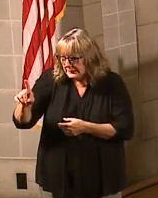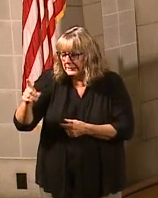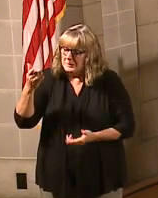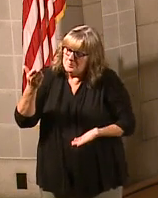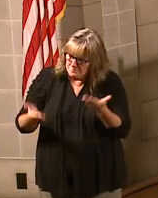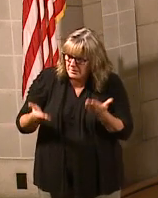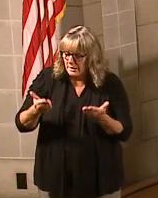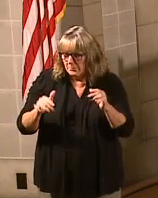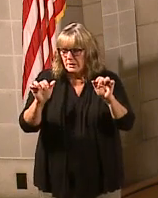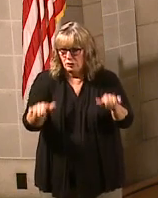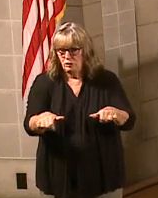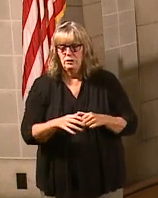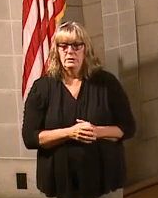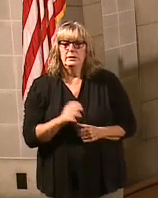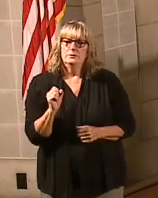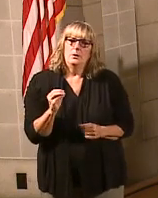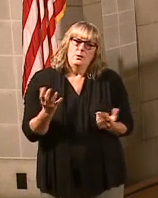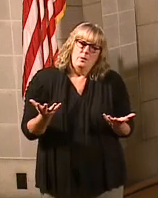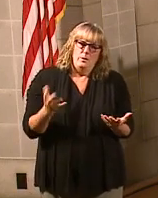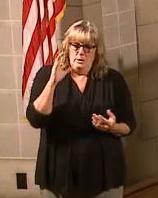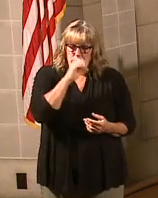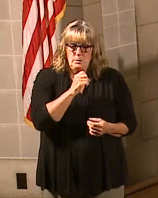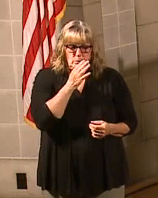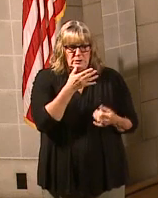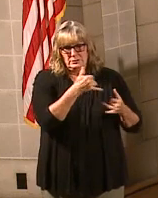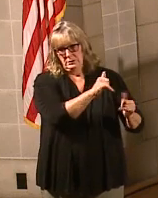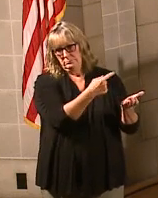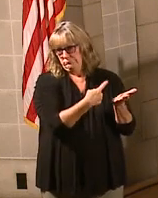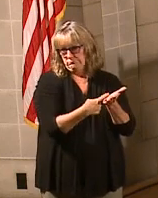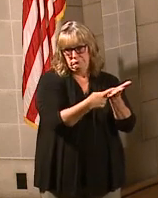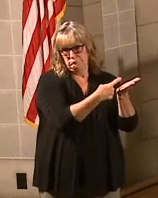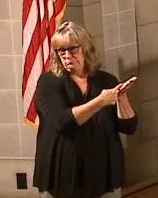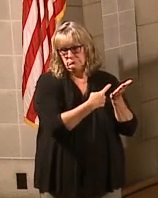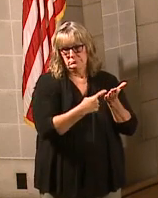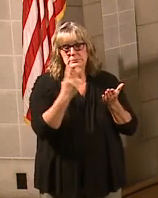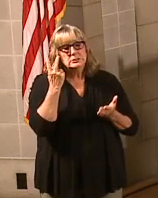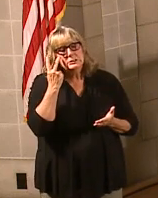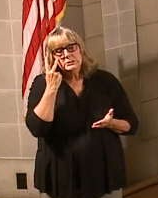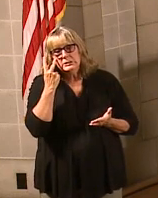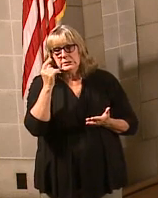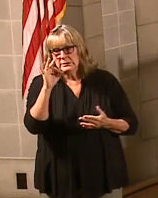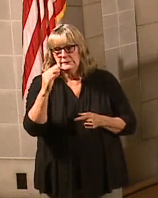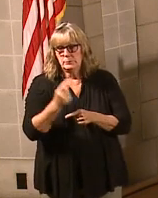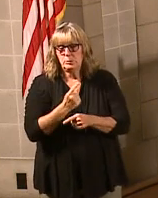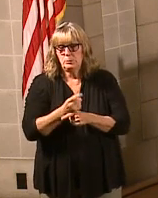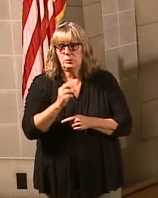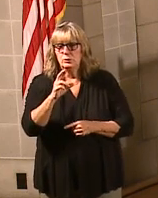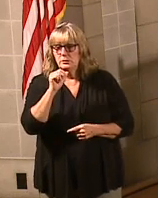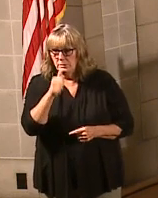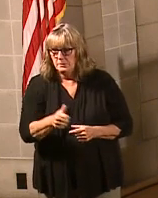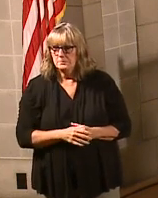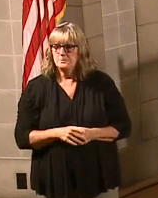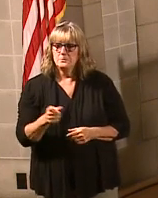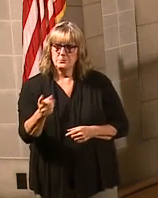CORONAVIRUS LAST FALL, THOUGH APPARENTLY THOSE DISCUSSIONS WERE HAD WITH REGARD TO THE